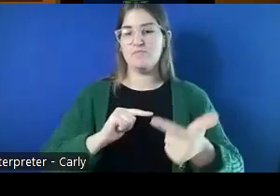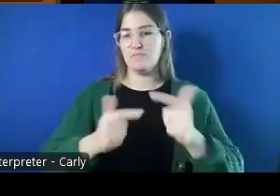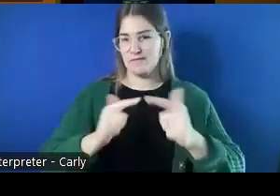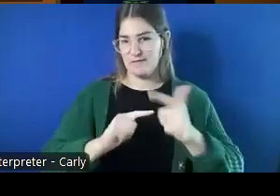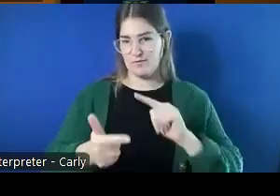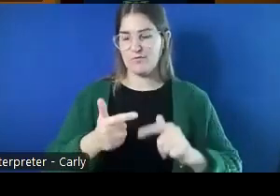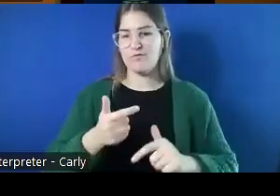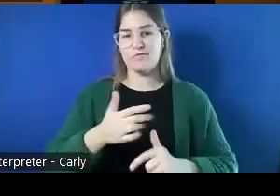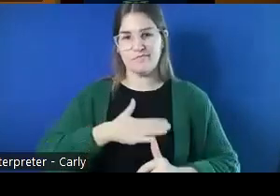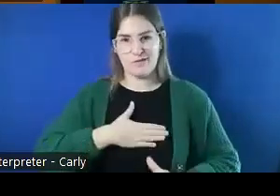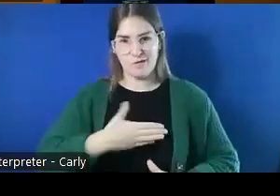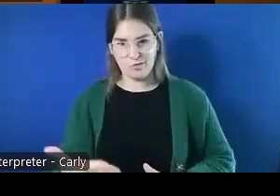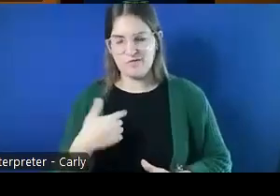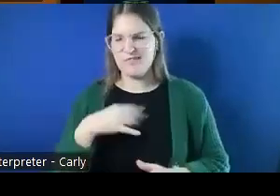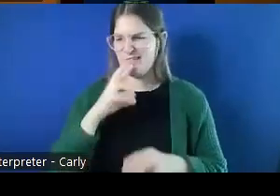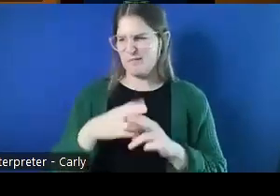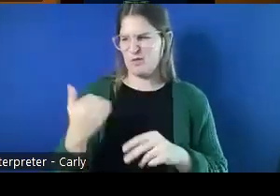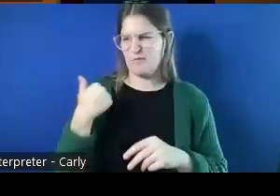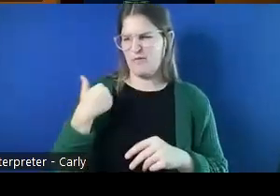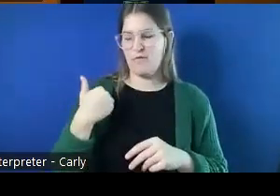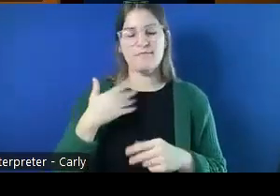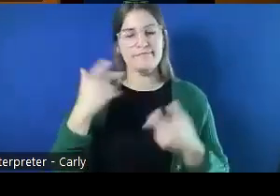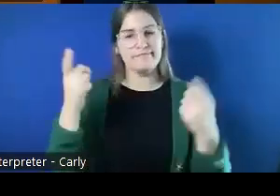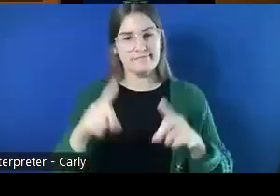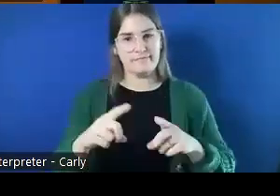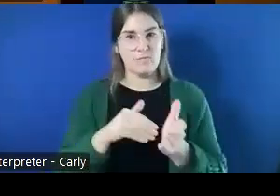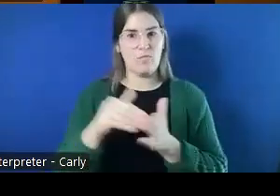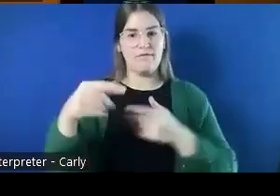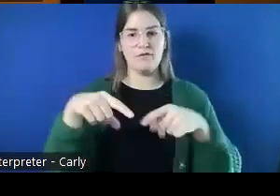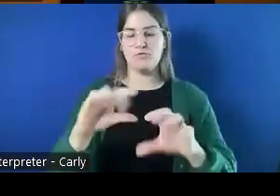I mentioned a little bit earlier and it comes up a lot in communication intervention it's really